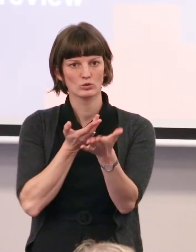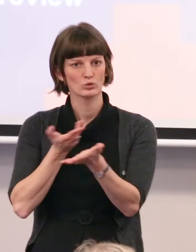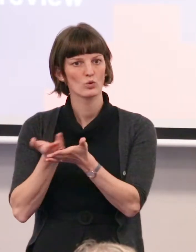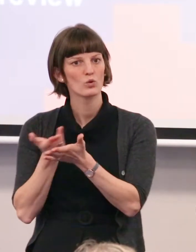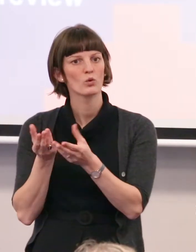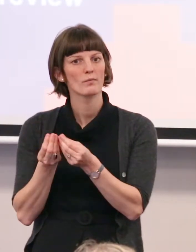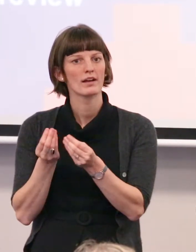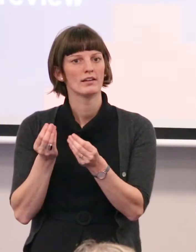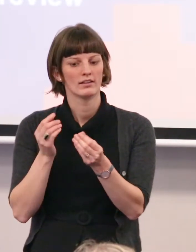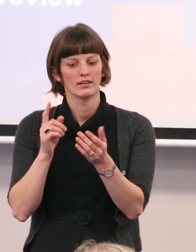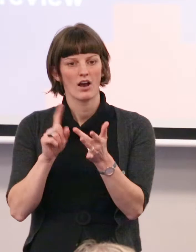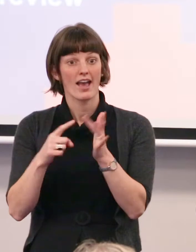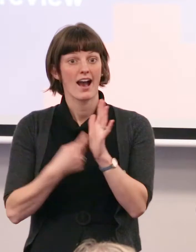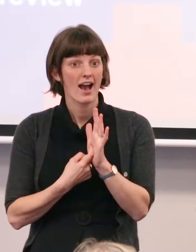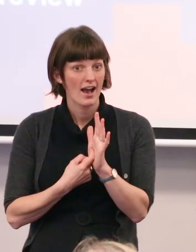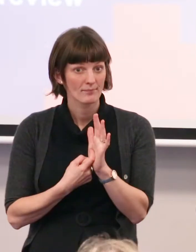requirements understanding inherent requirements and how